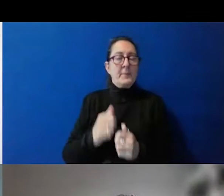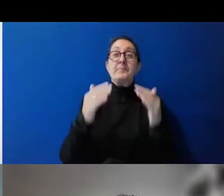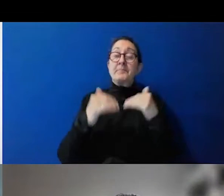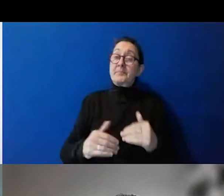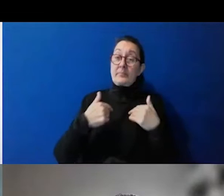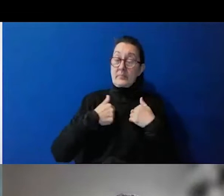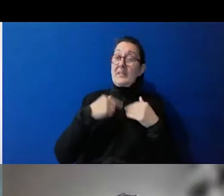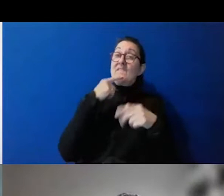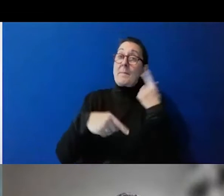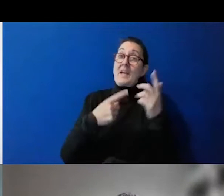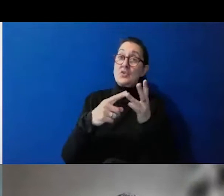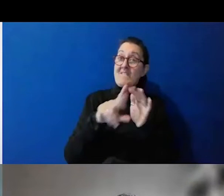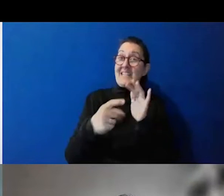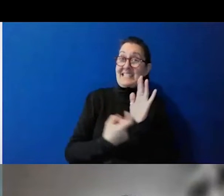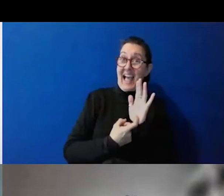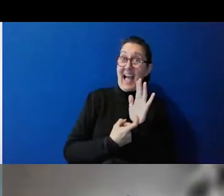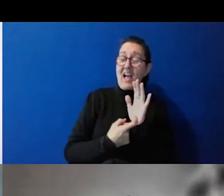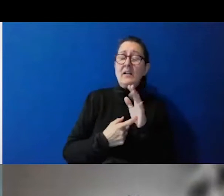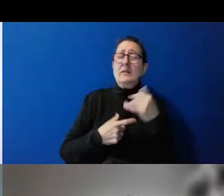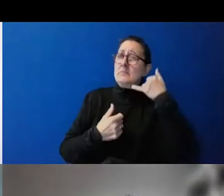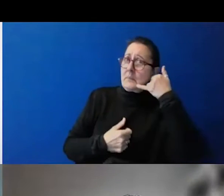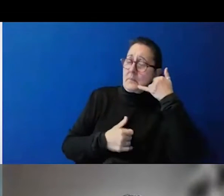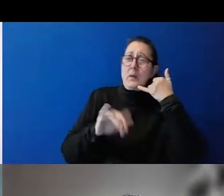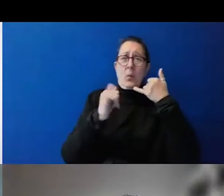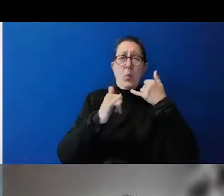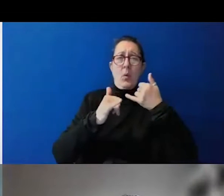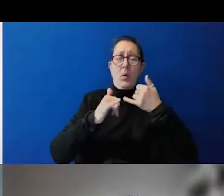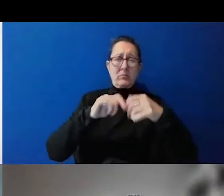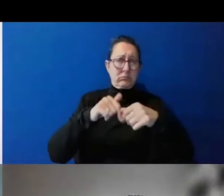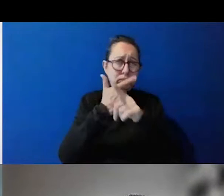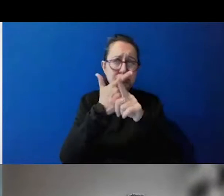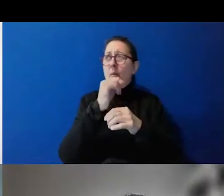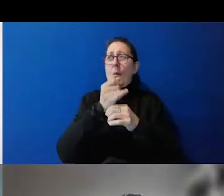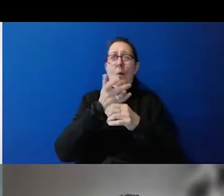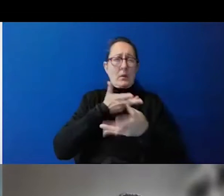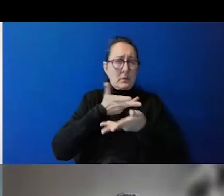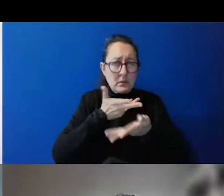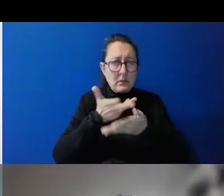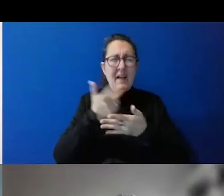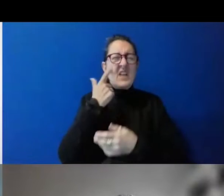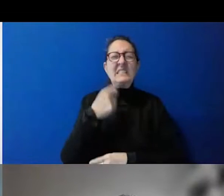alone is not going to be sufficient to assist the customer and the customer needs further help will